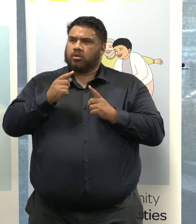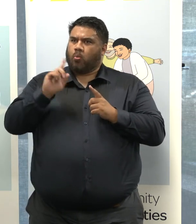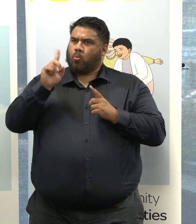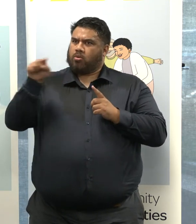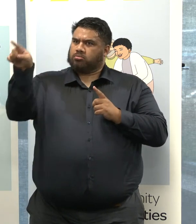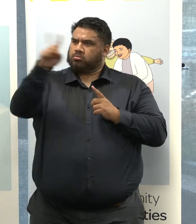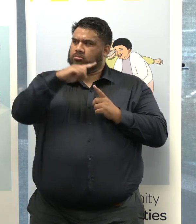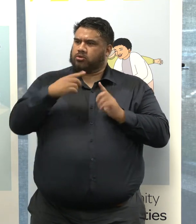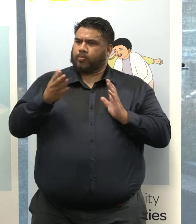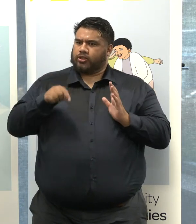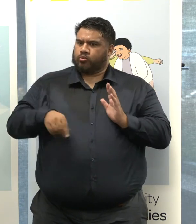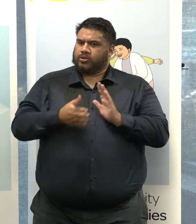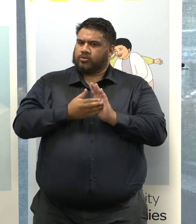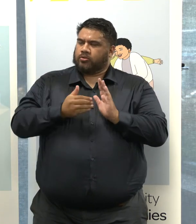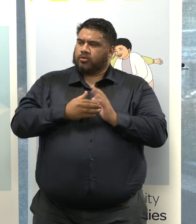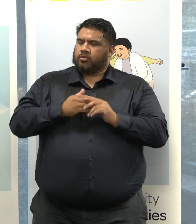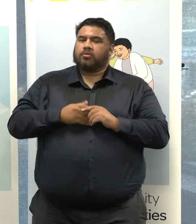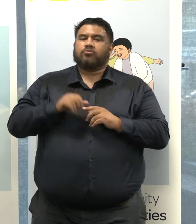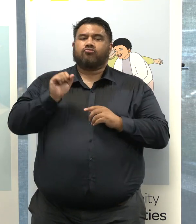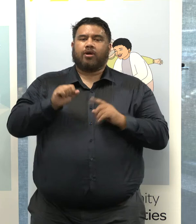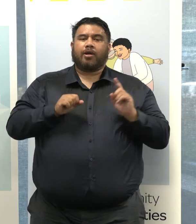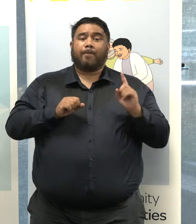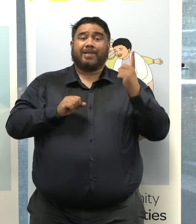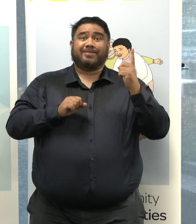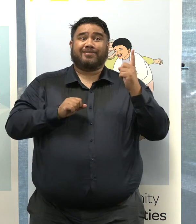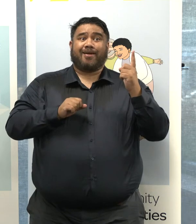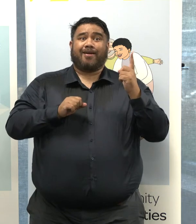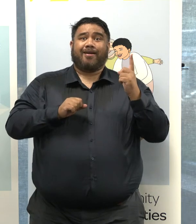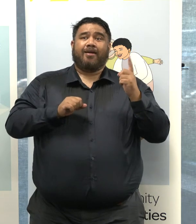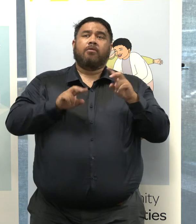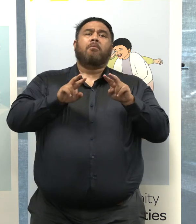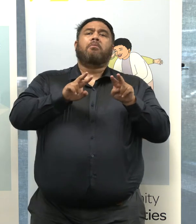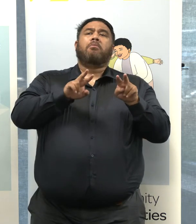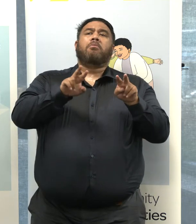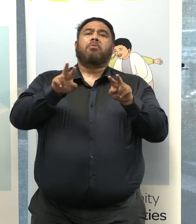getting overseas regarding swabbing the mouth and throat